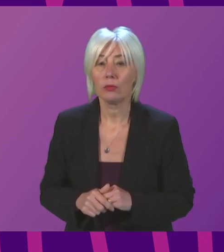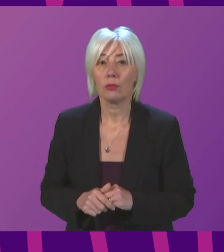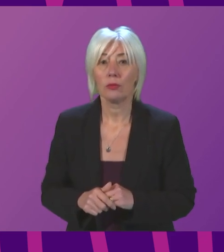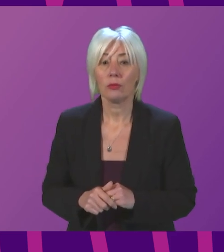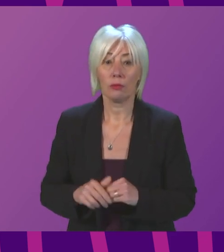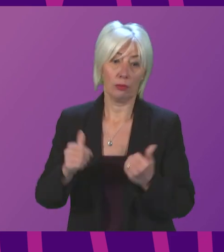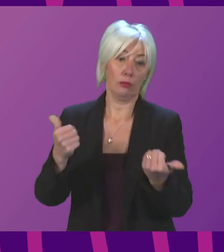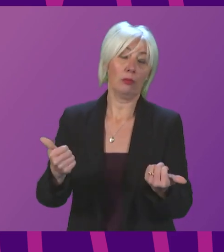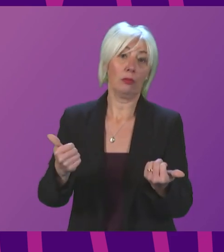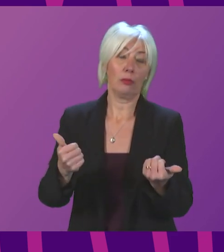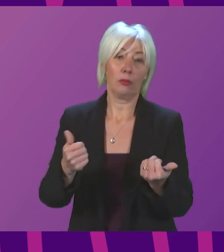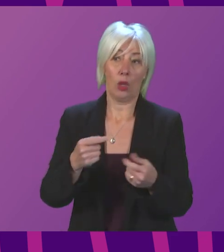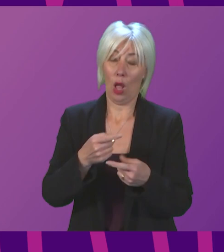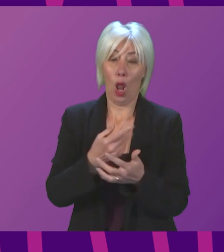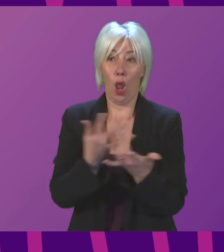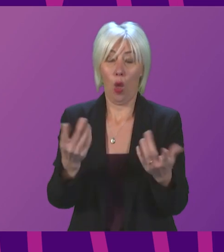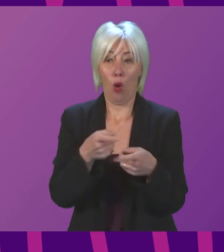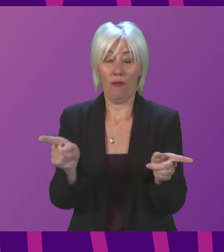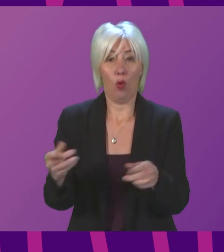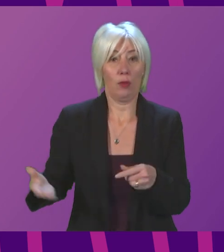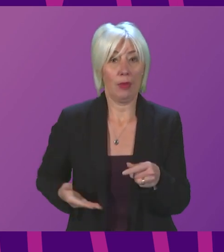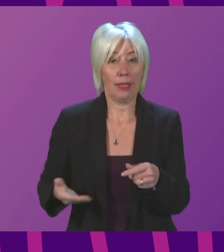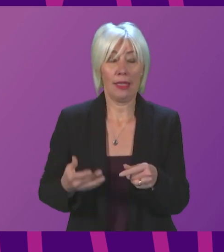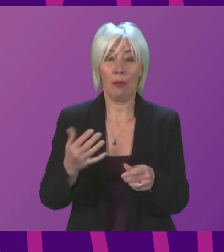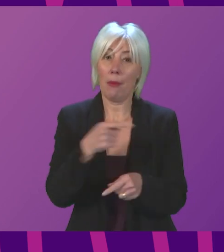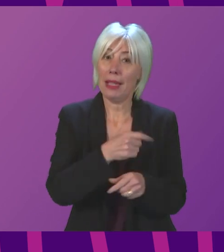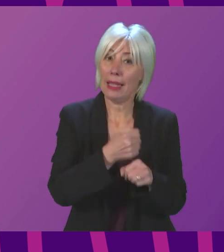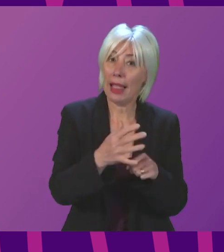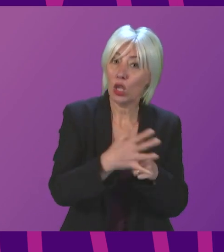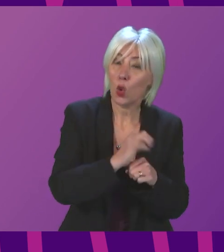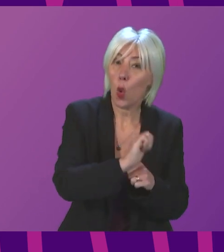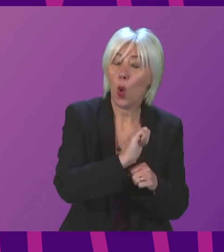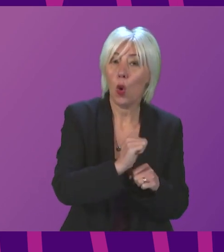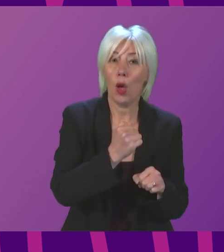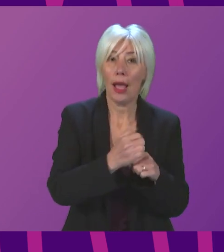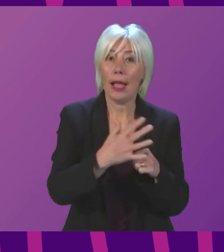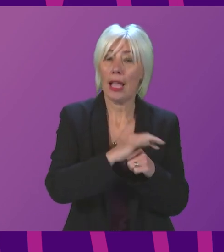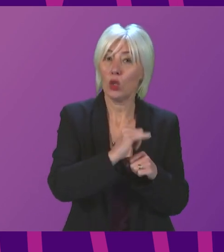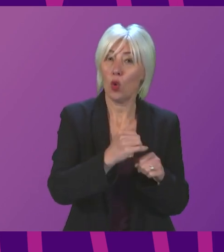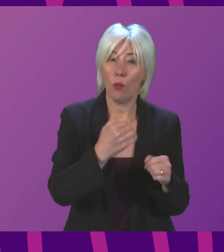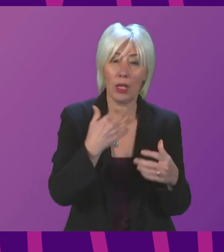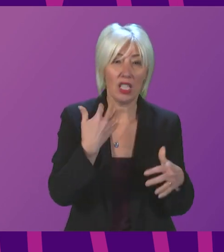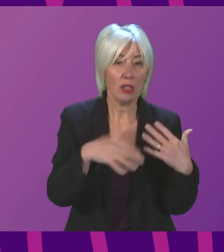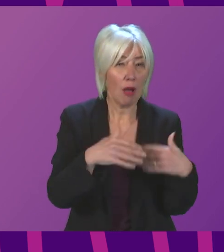Many of those small businesses are in Glasgow, which suffered the longest and harshest Covid